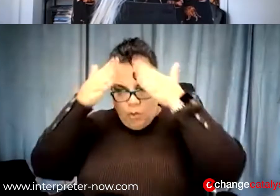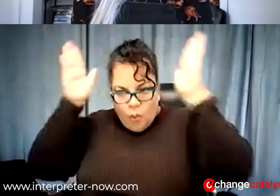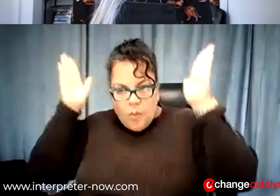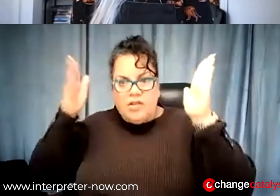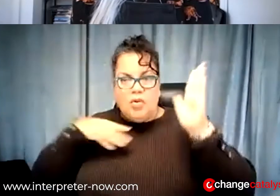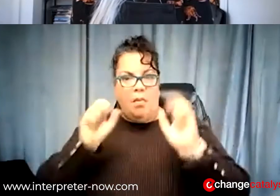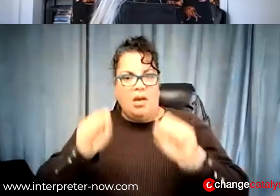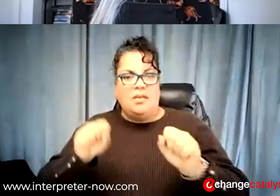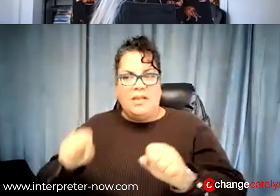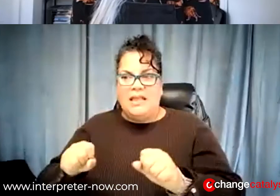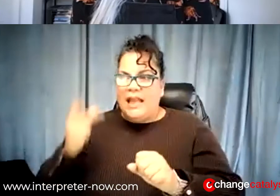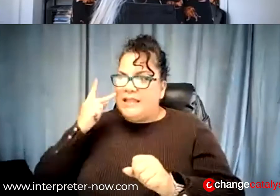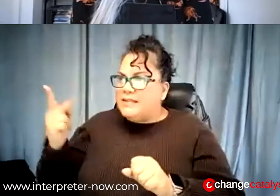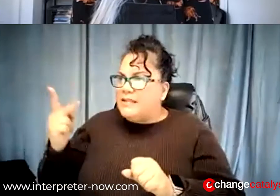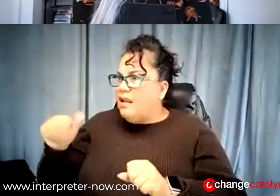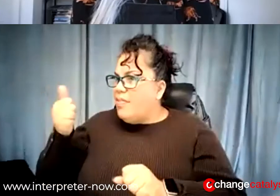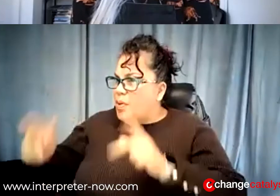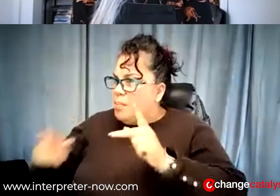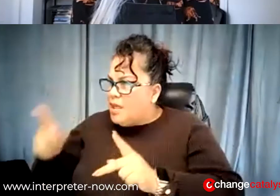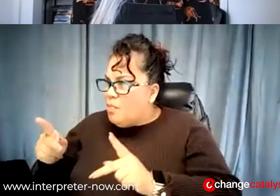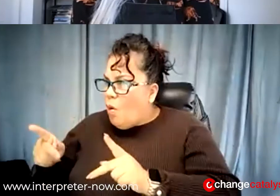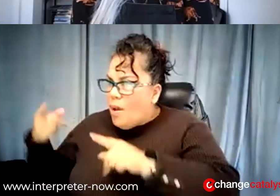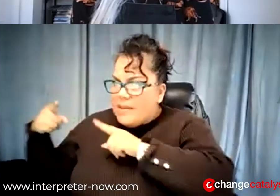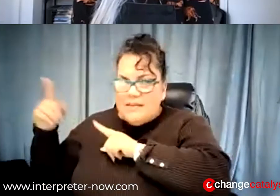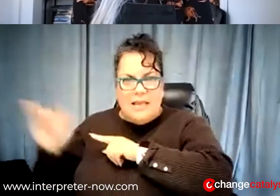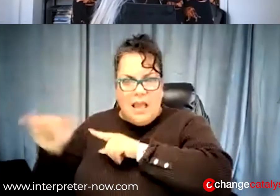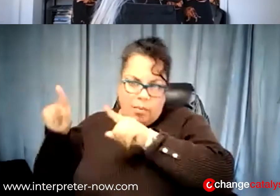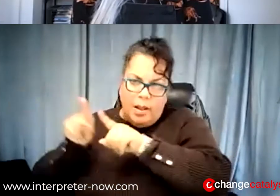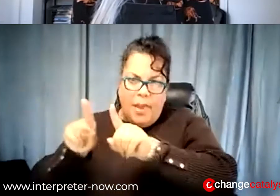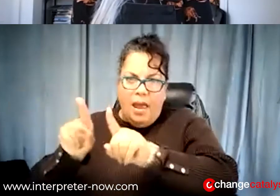you lift yourself up. That really kind of abundance mindset comes from a community.